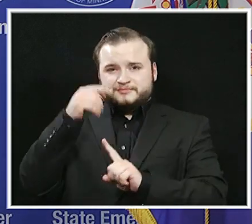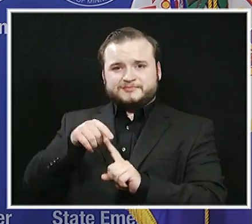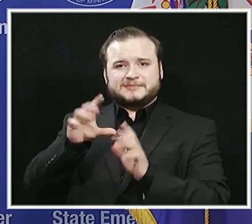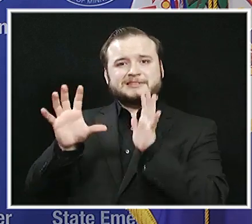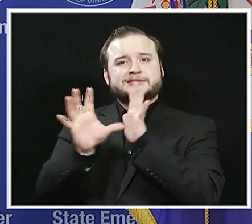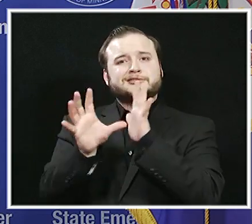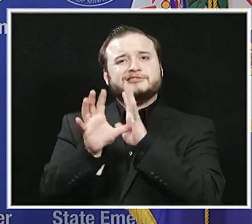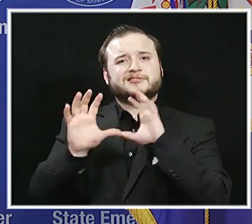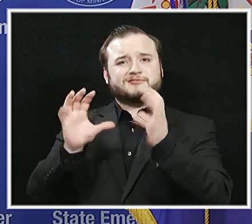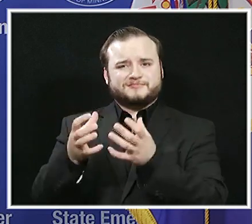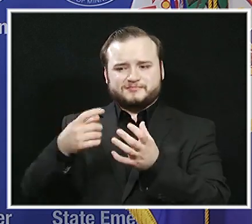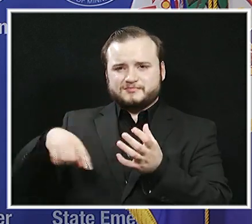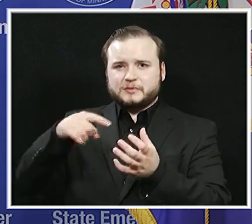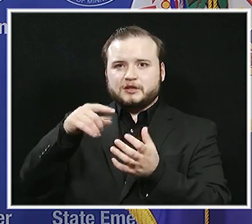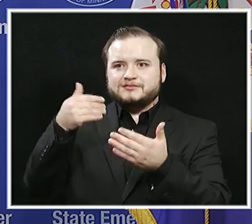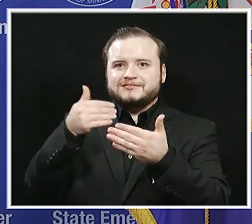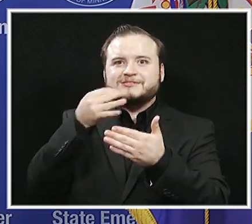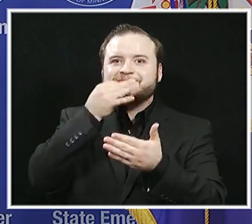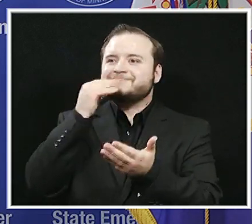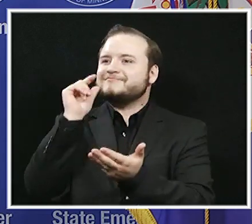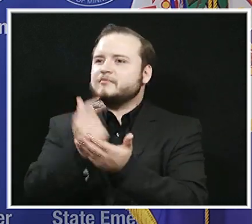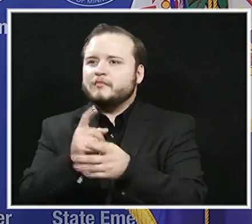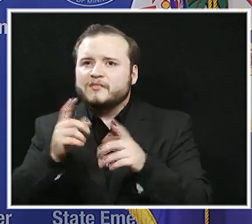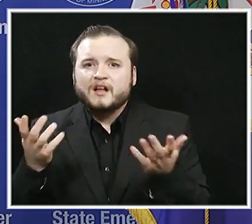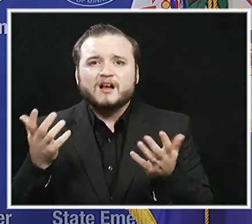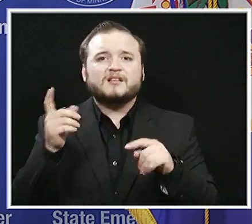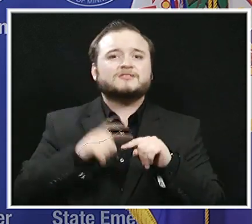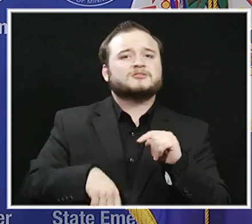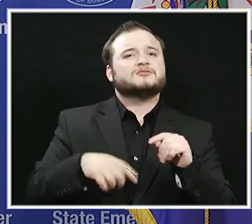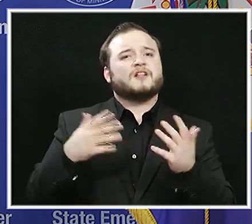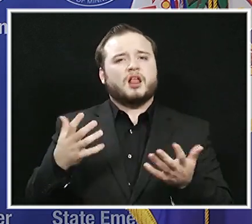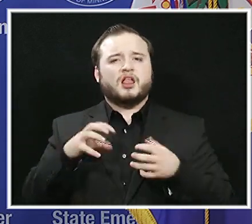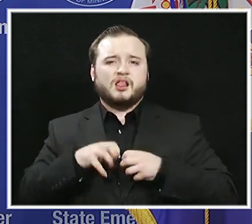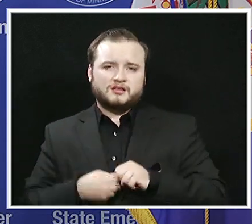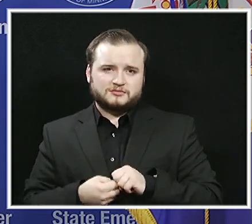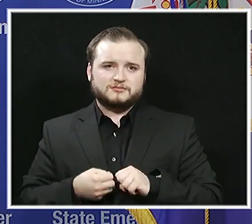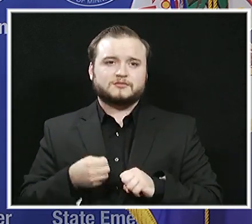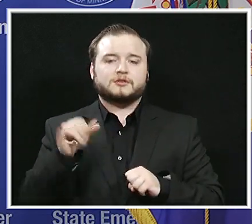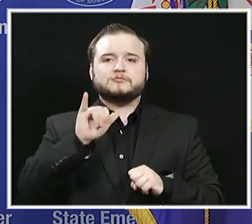ask questions, I'm just heartbroken of graduations and these type of things,